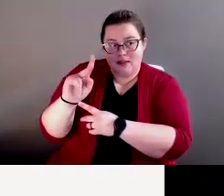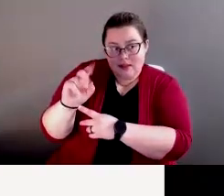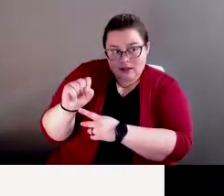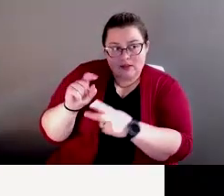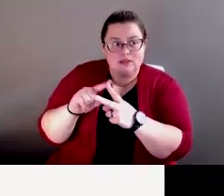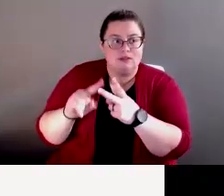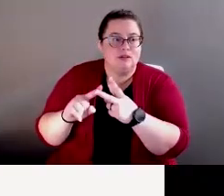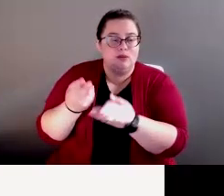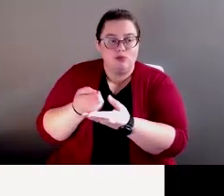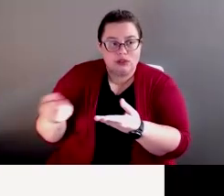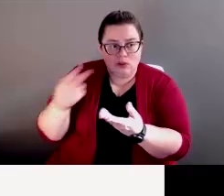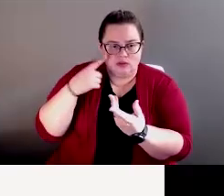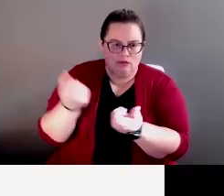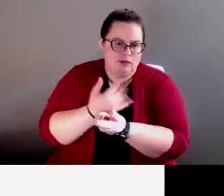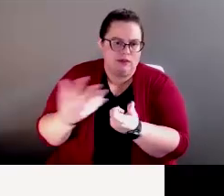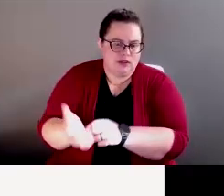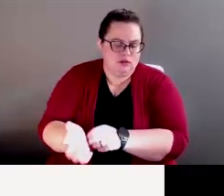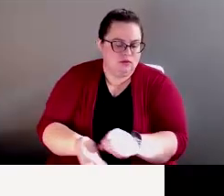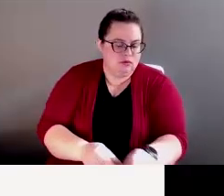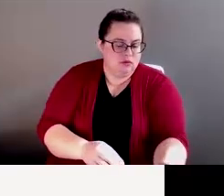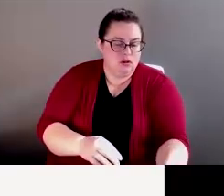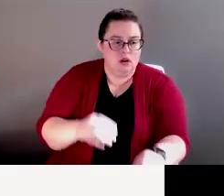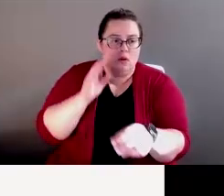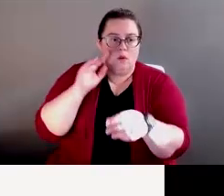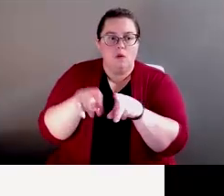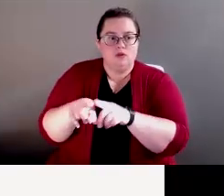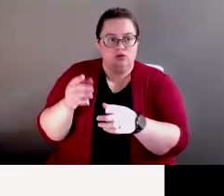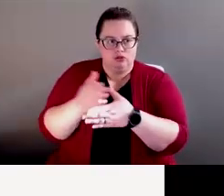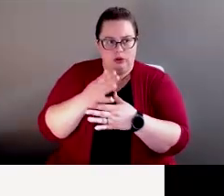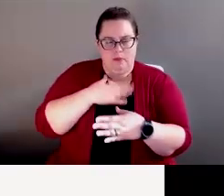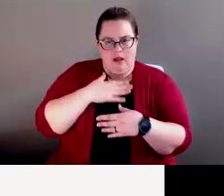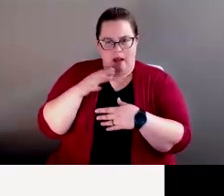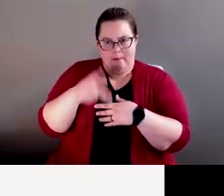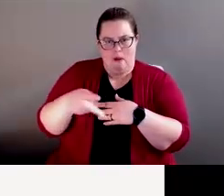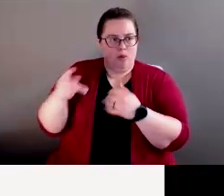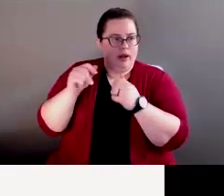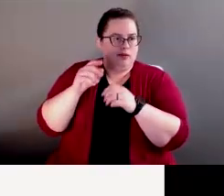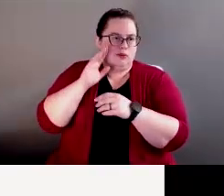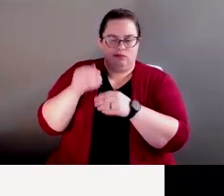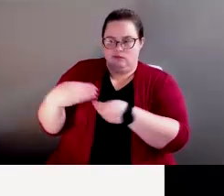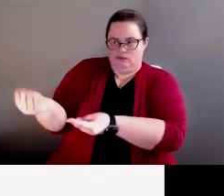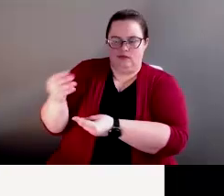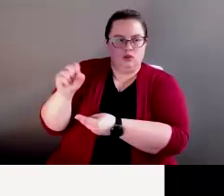I'll also share, my PowerPoint with Susi. So it'll be available on the Flex website